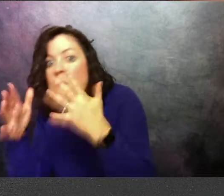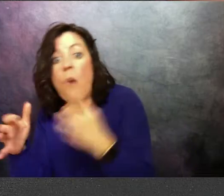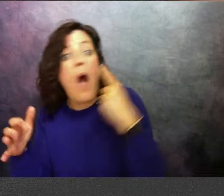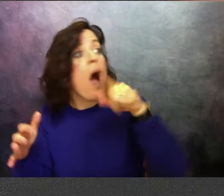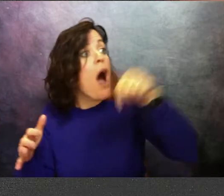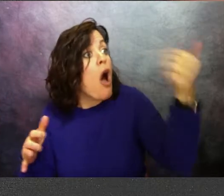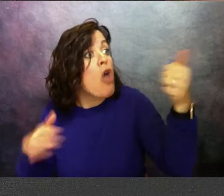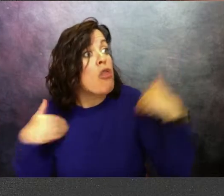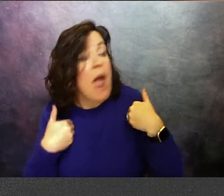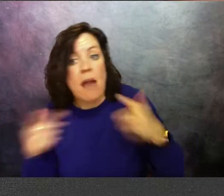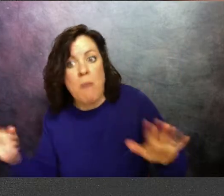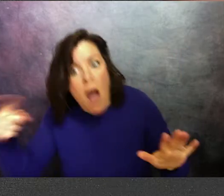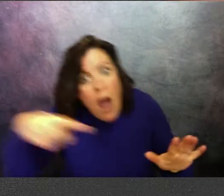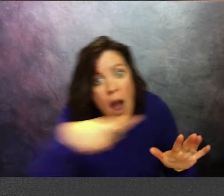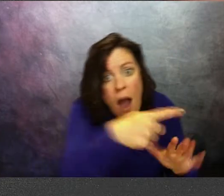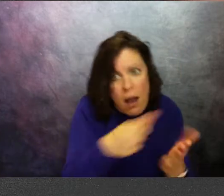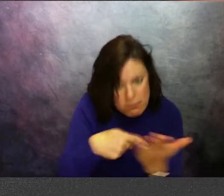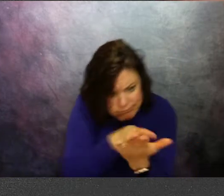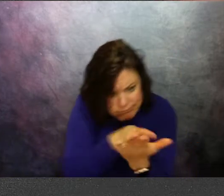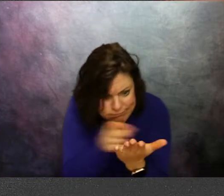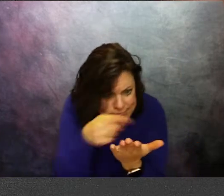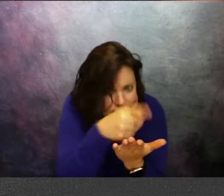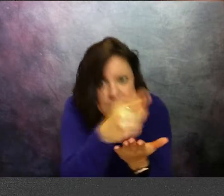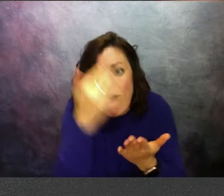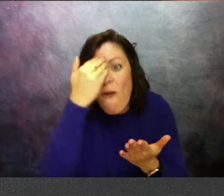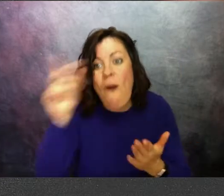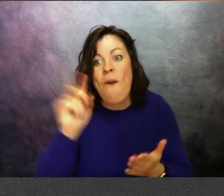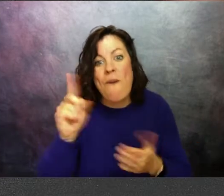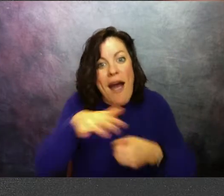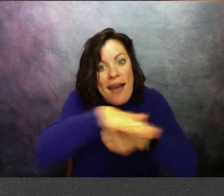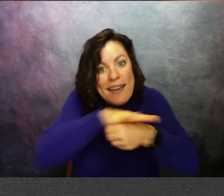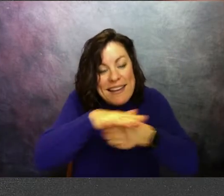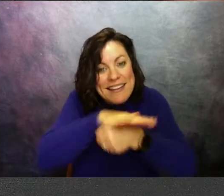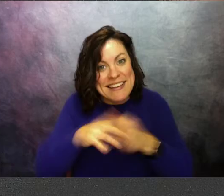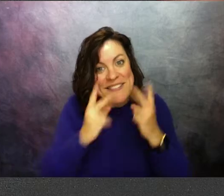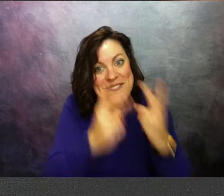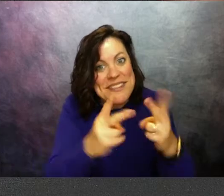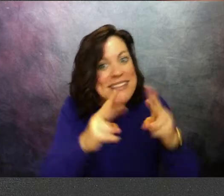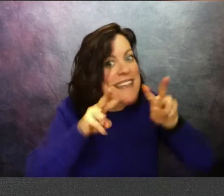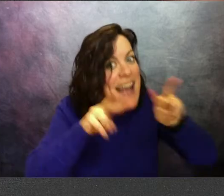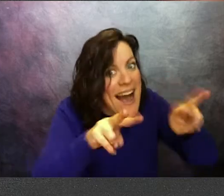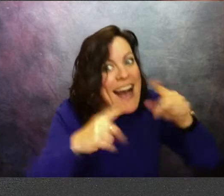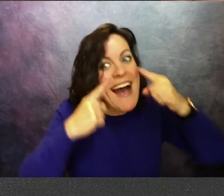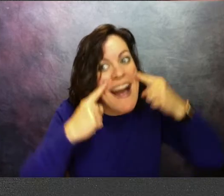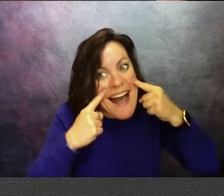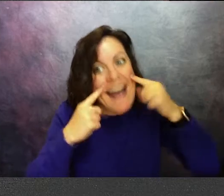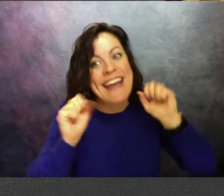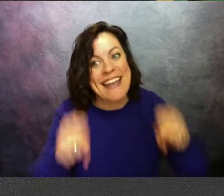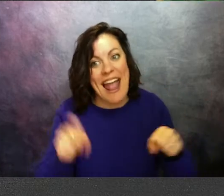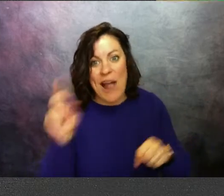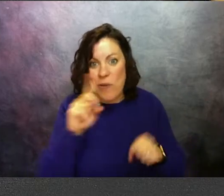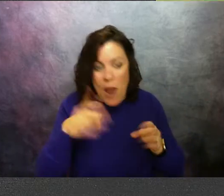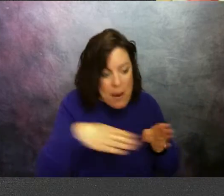So you can find the different things that you want to see. And it has all of the little paths in the zoo represented on